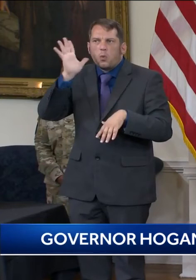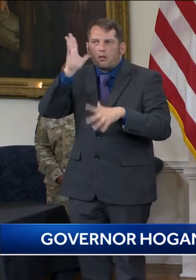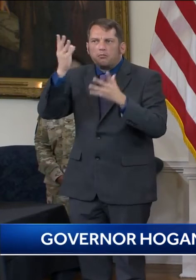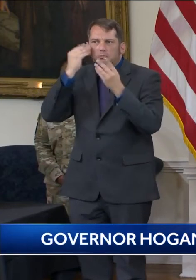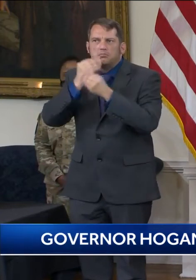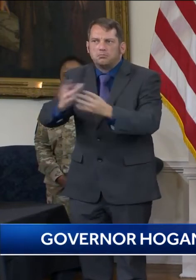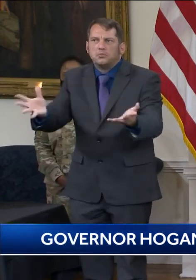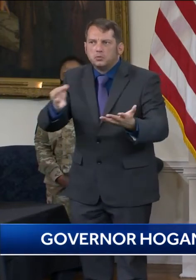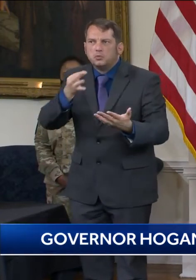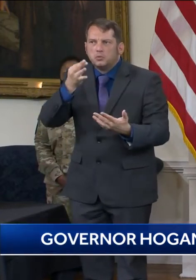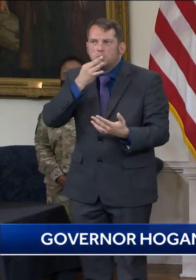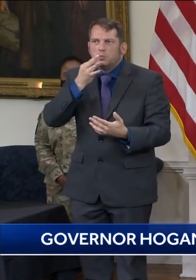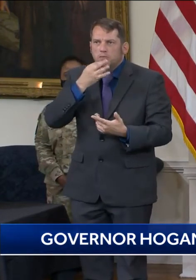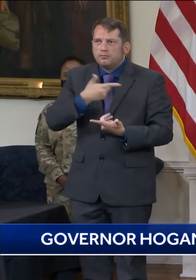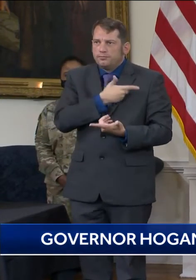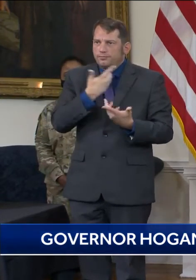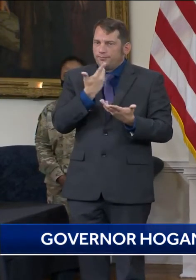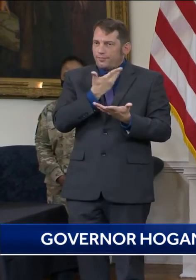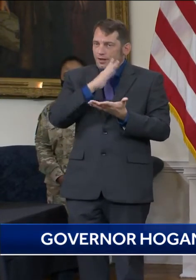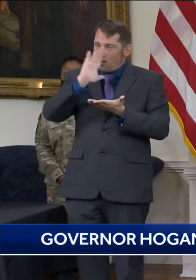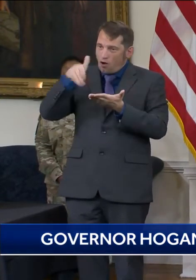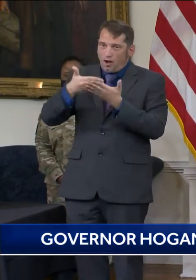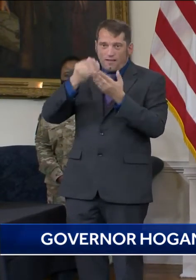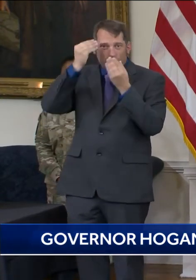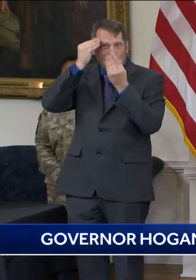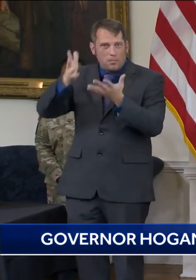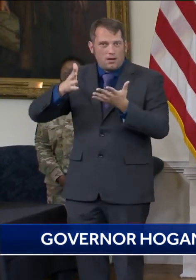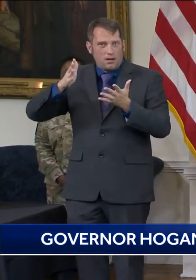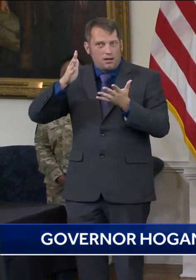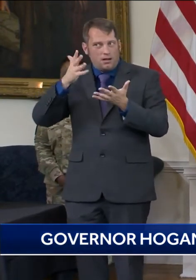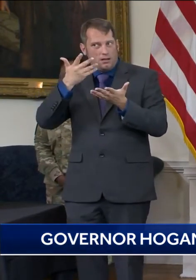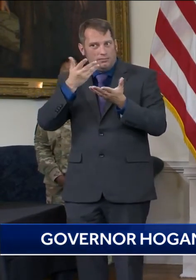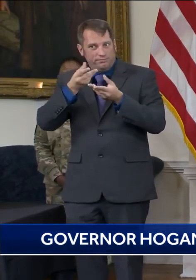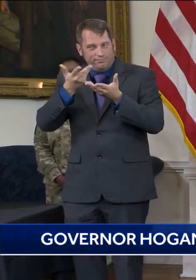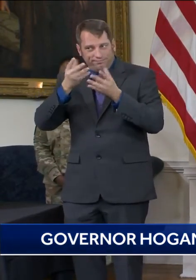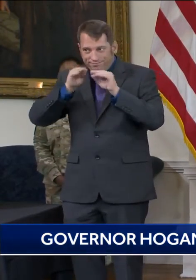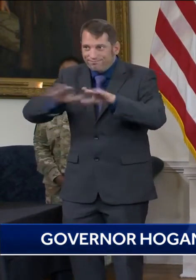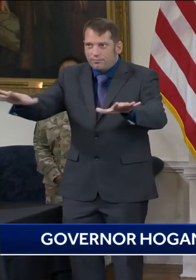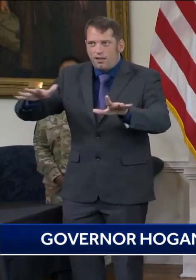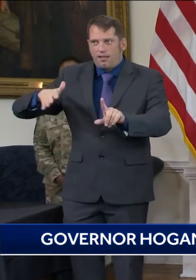THEY GET IT RESOLVED. THIS IS SOMETHING -- WE DON’T HAVE -- THEY ARE NOT THAT